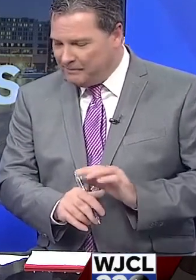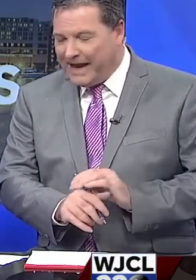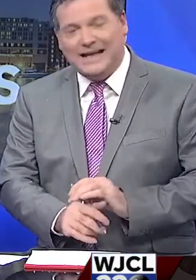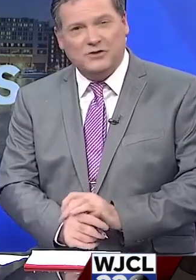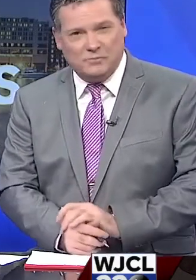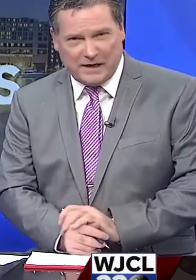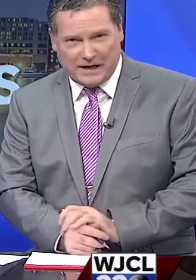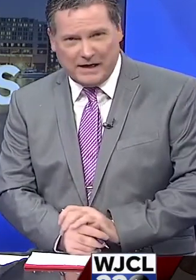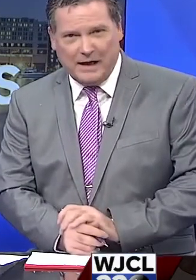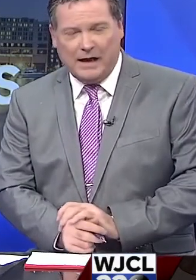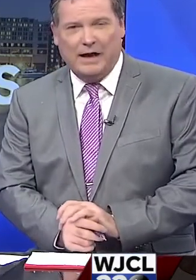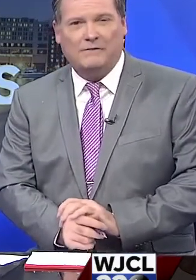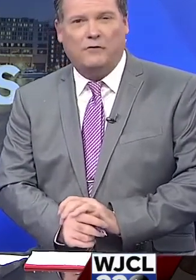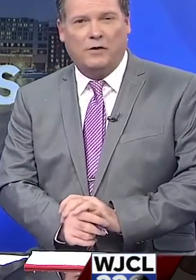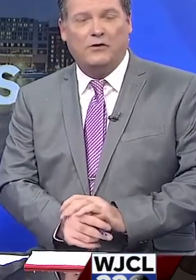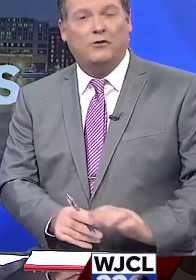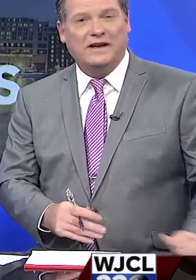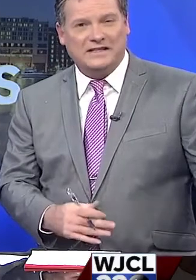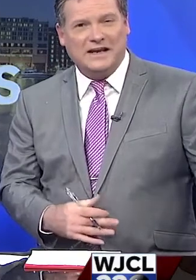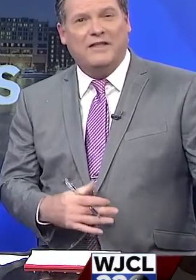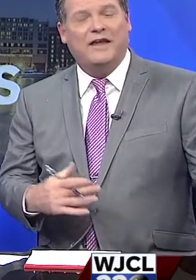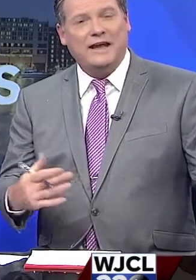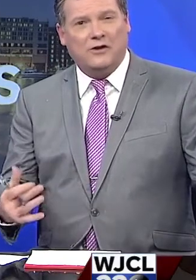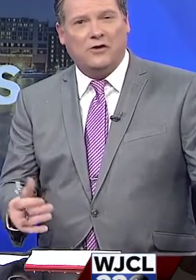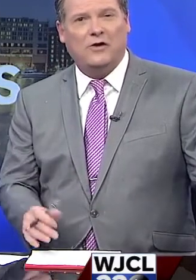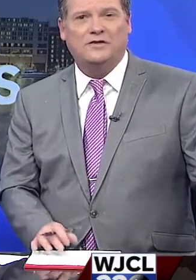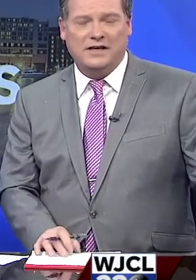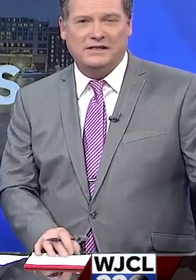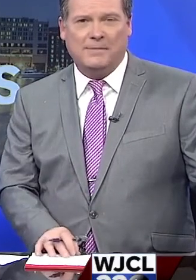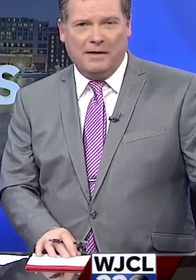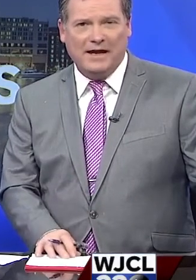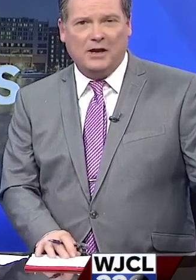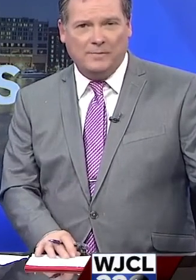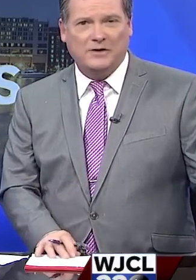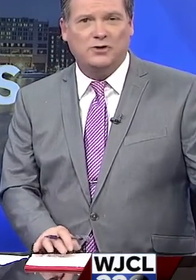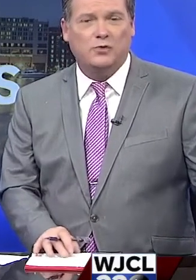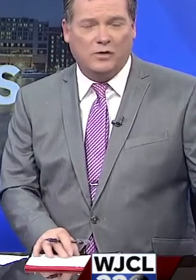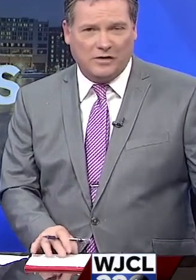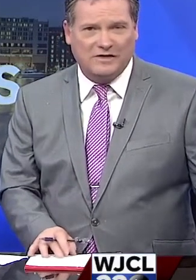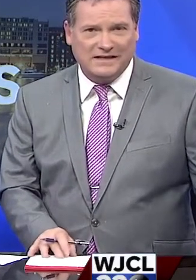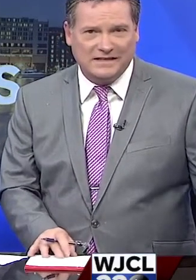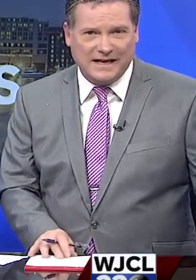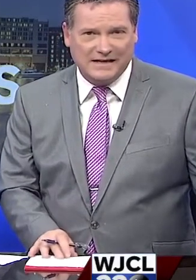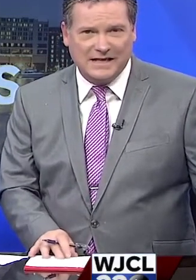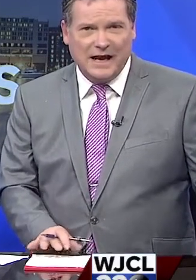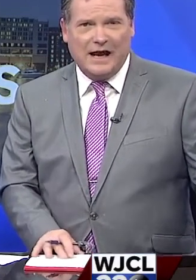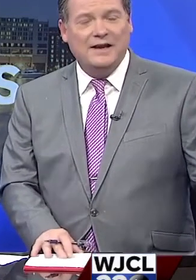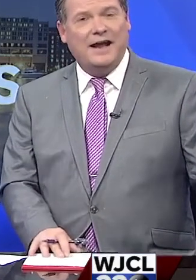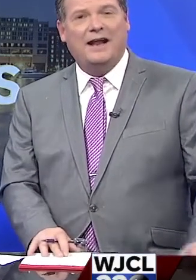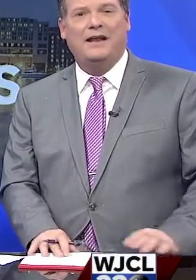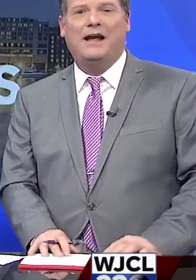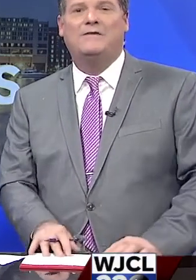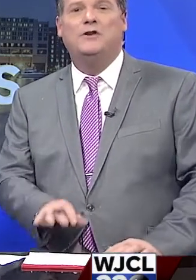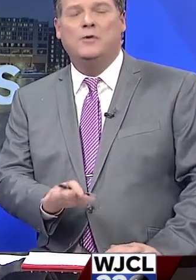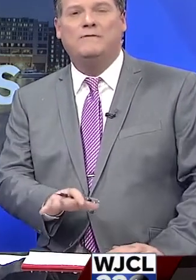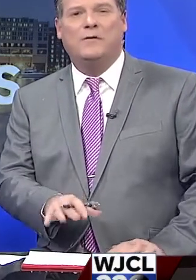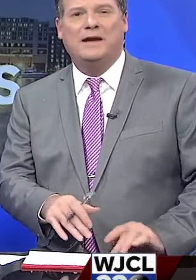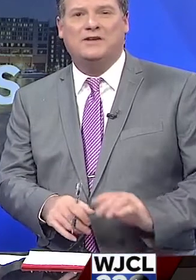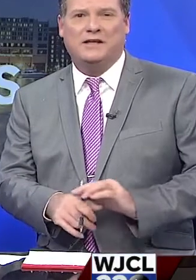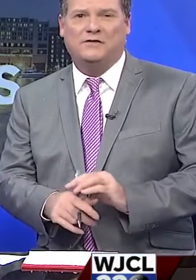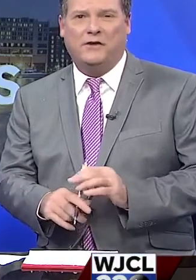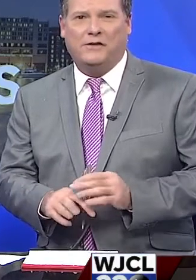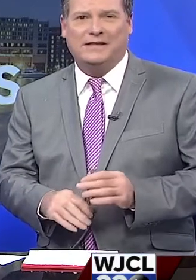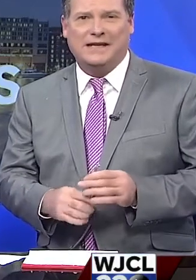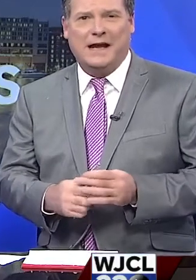HE ALSO SAYS CITY WORKERS ARE NOW GOING TO GET HAZARD PAY FOR THE RISKS THEY INCUR JUST BY COMING TO WORK THESE DAYS.